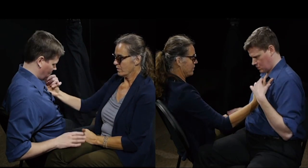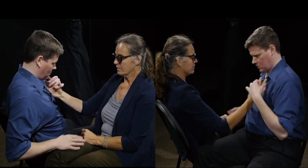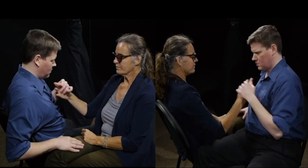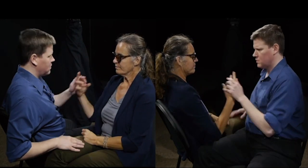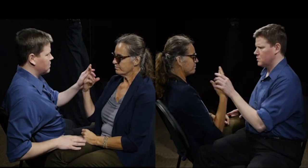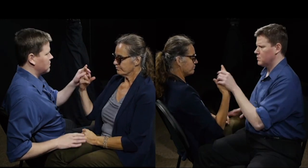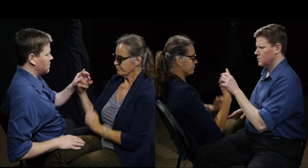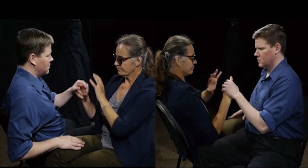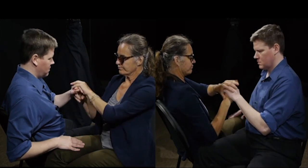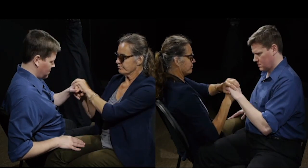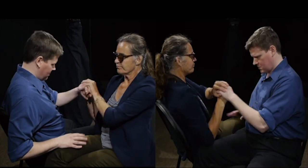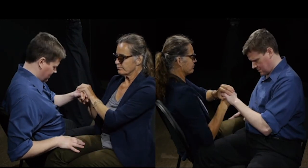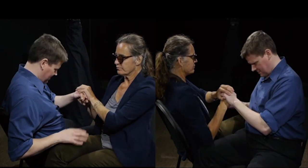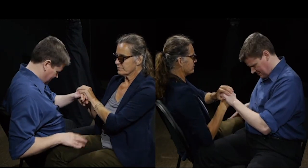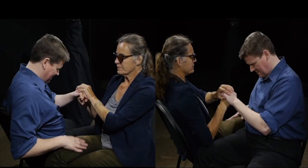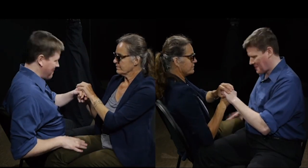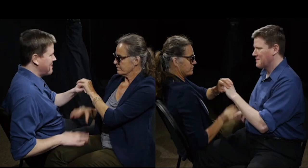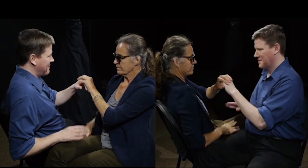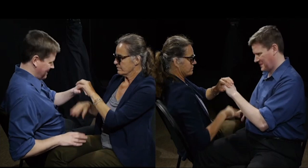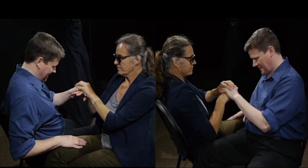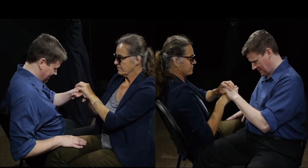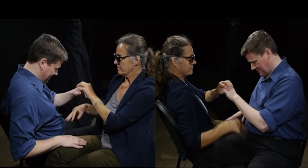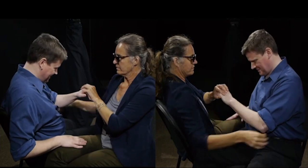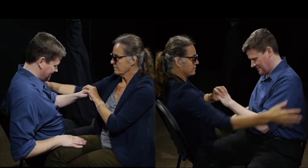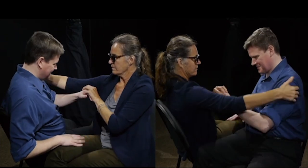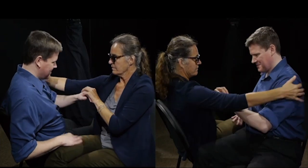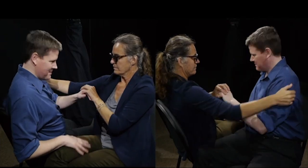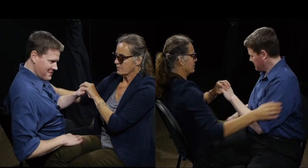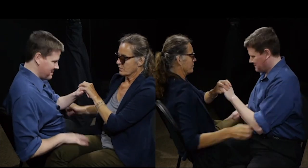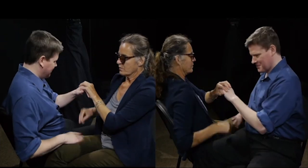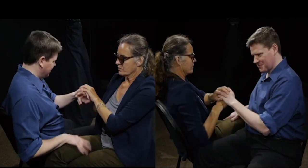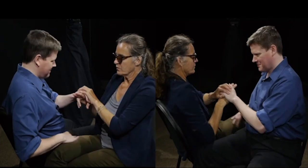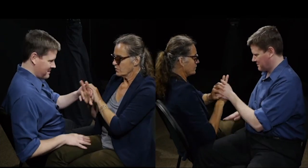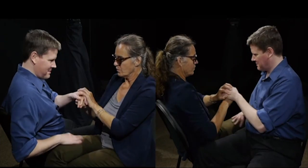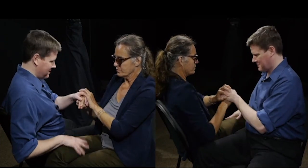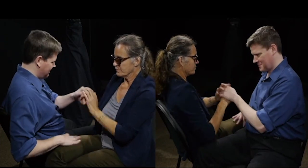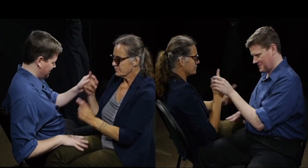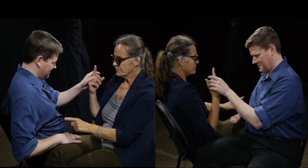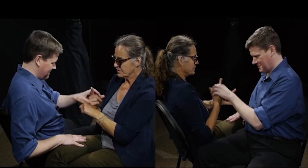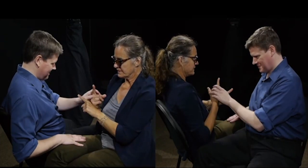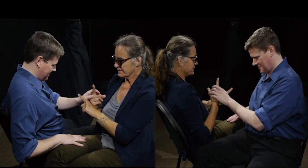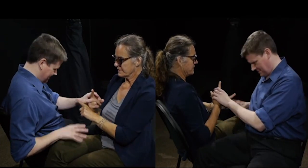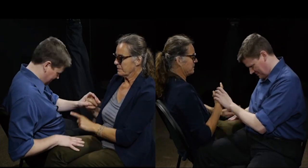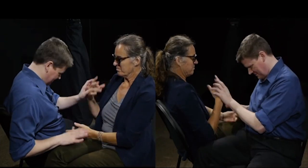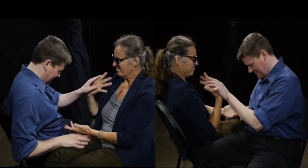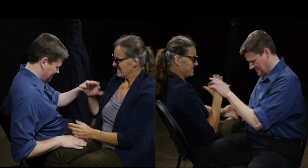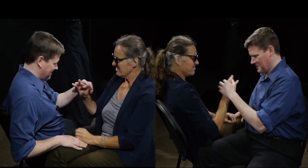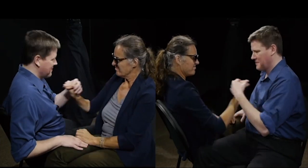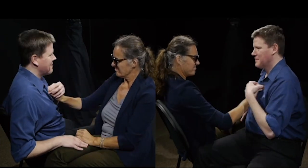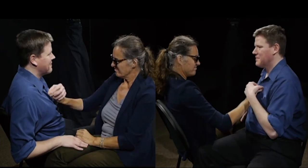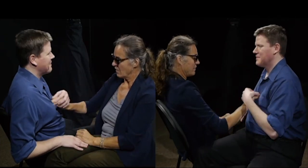under any circumstances, disconnect. Constraints and patterns on how articulators interact were uncovered through analysis but the patterns themselves